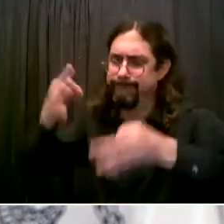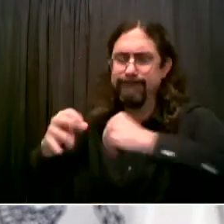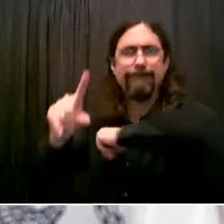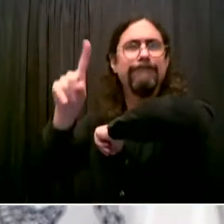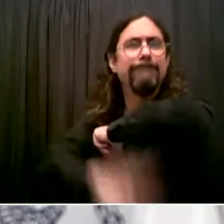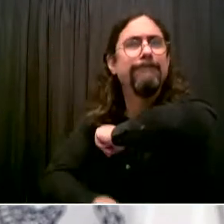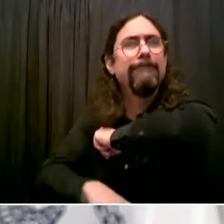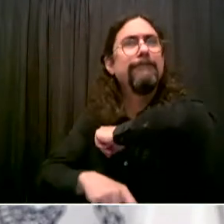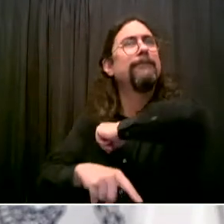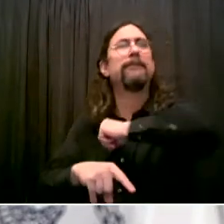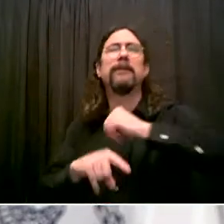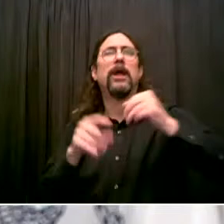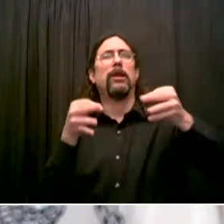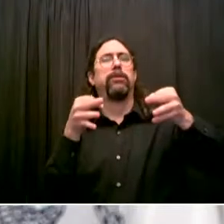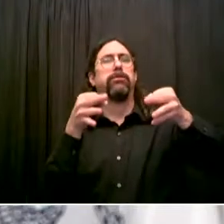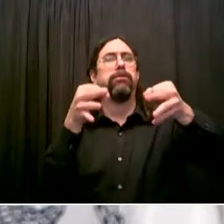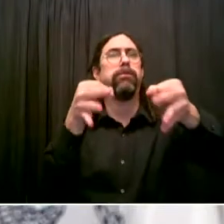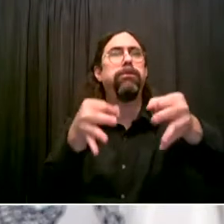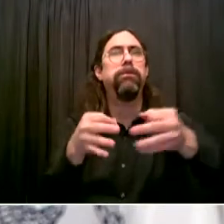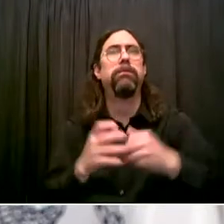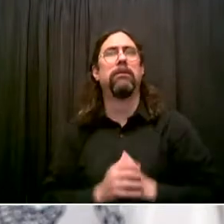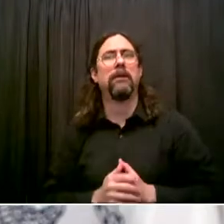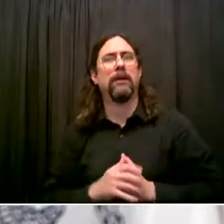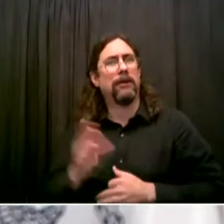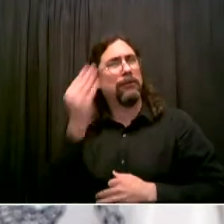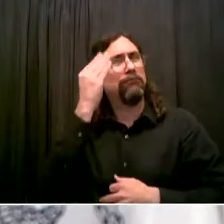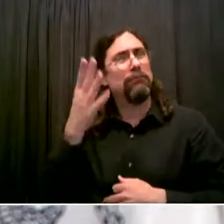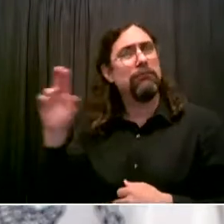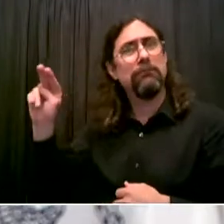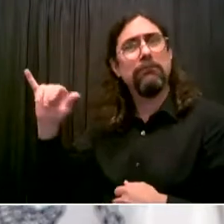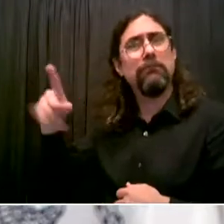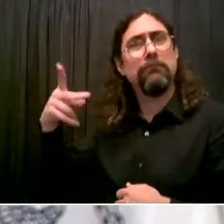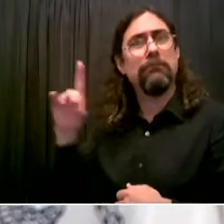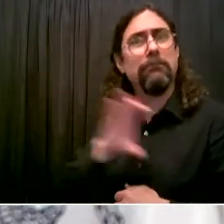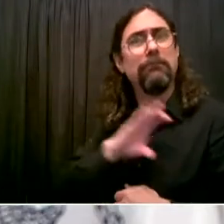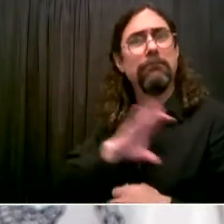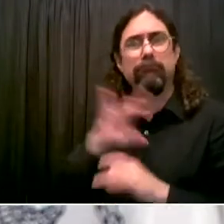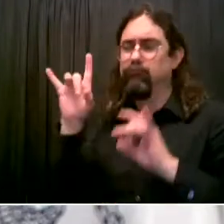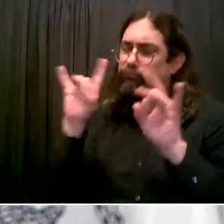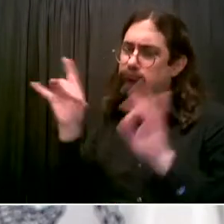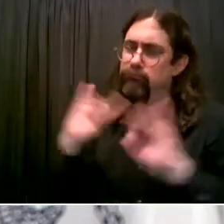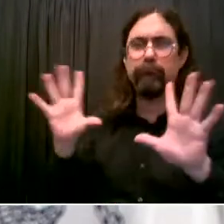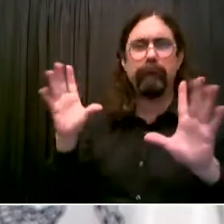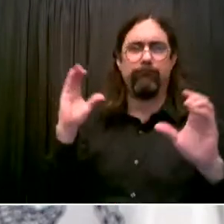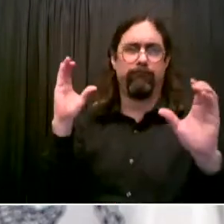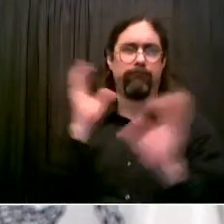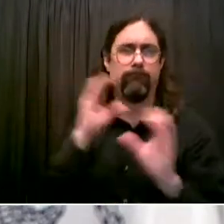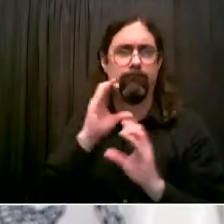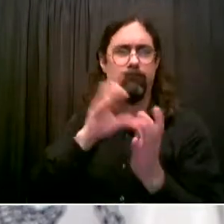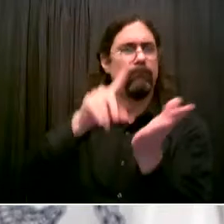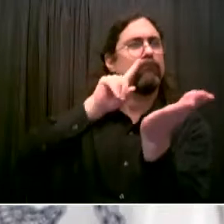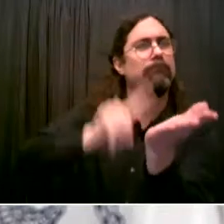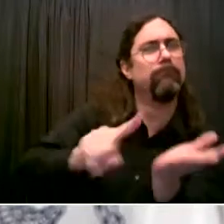NYPD,